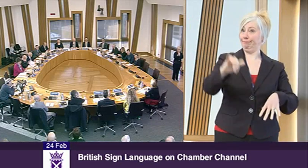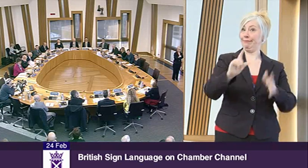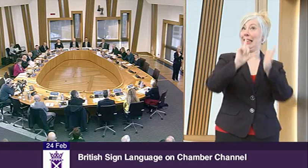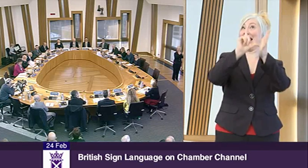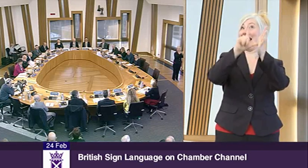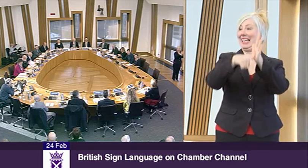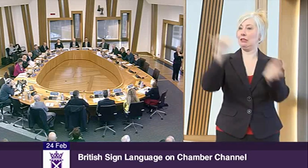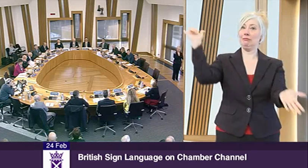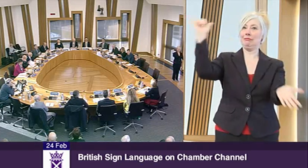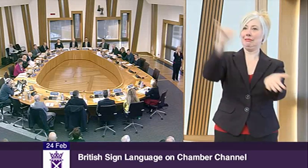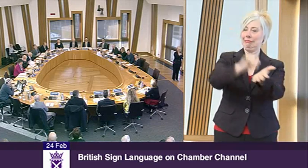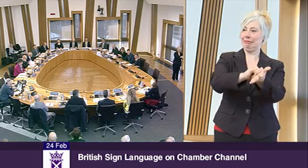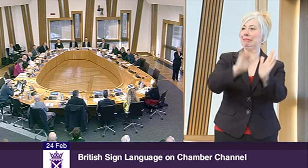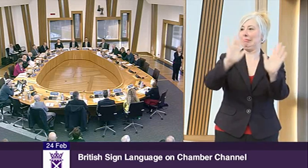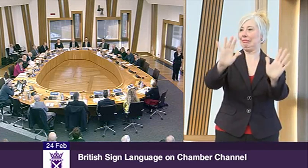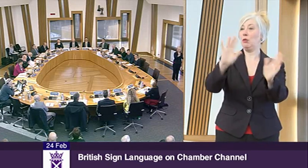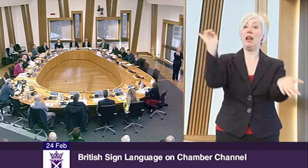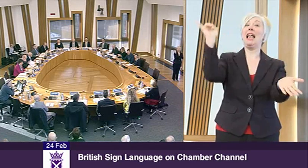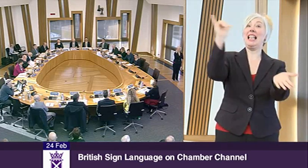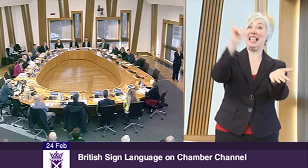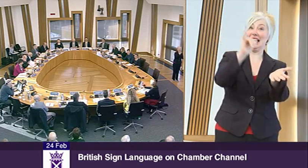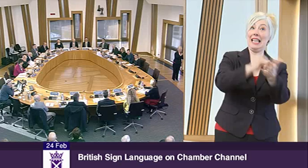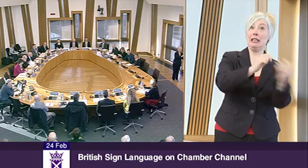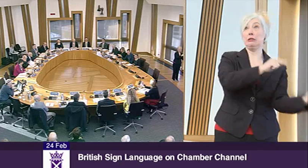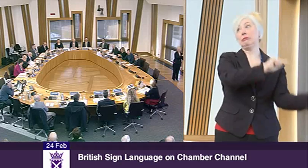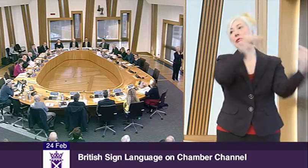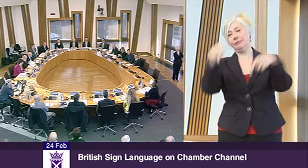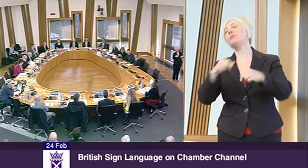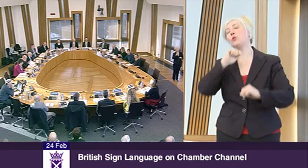is late. We hope that he will join us as soon as possible after he lands in Edinburgh.